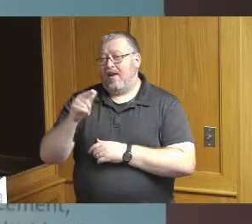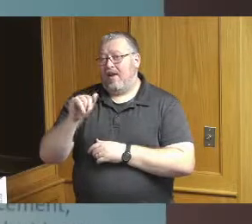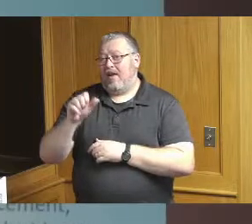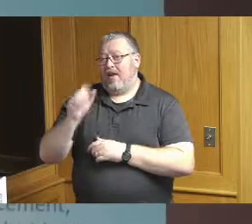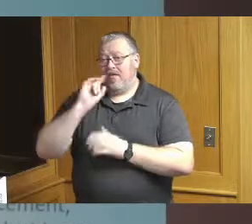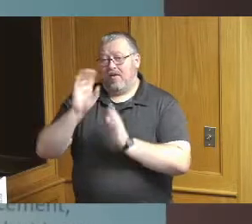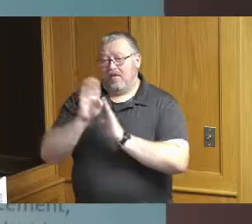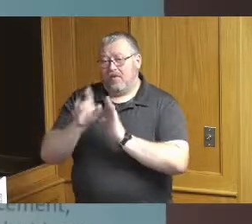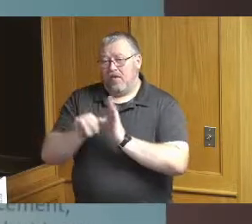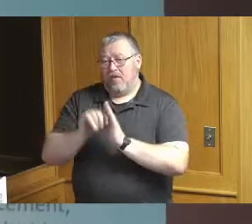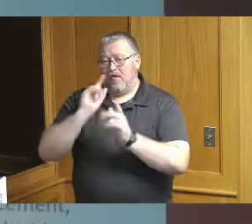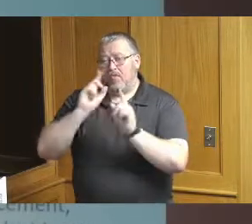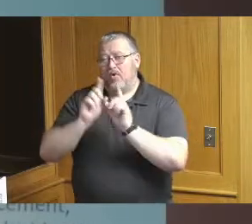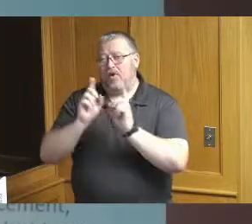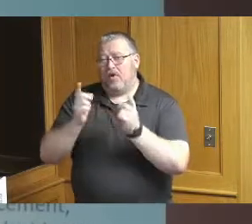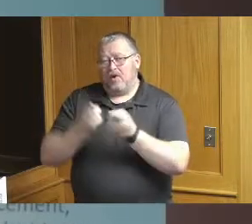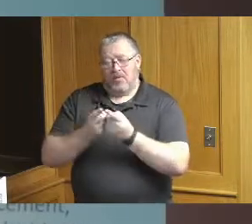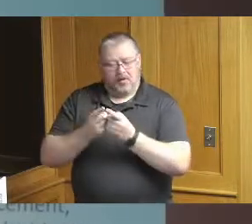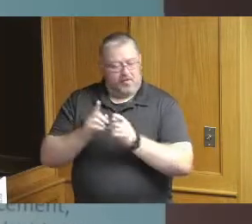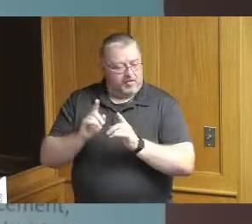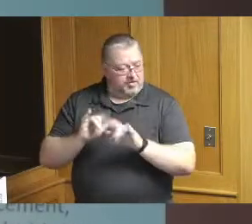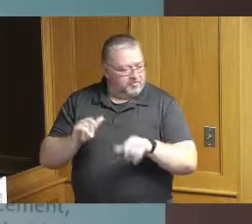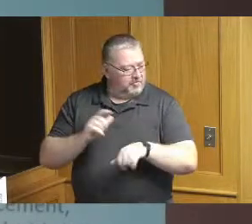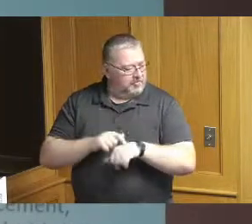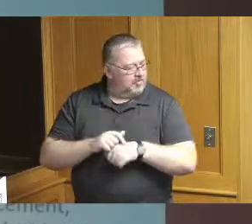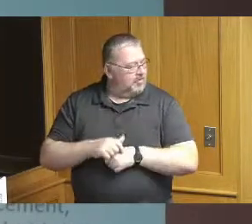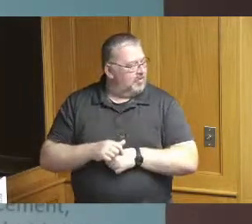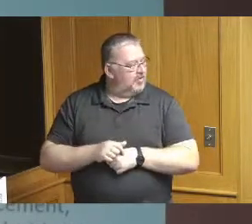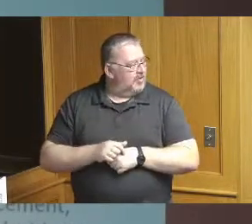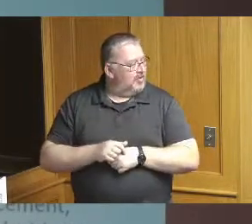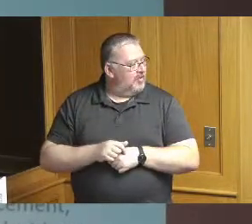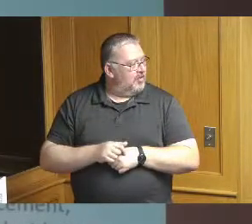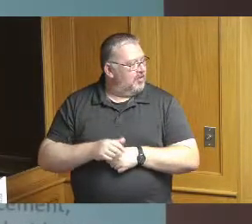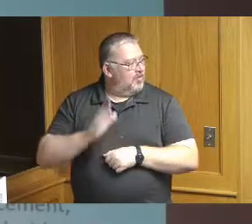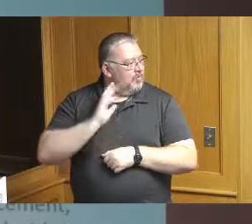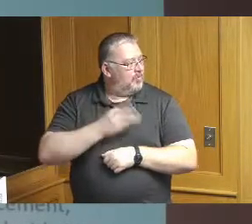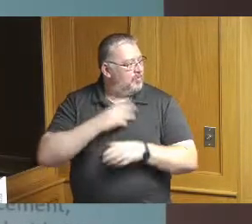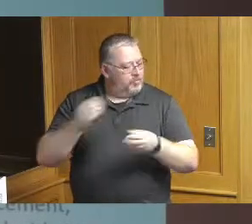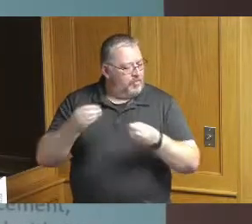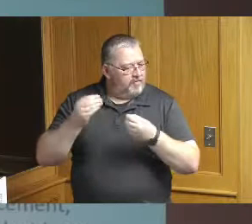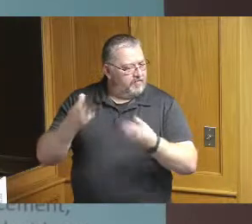departments to do their daily work right so we've been providing this technology platform of doing